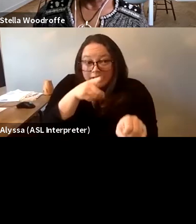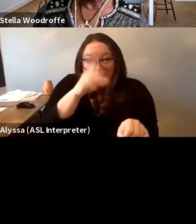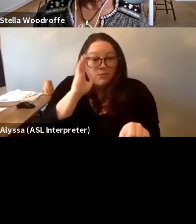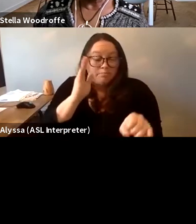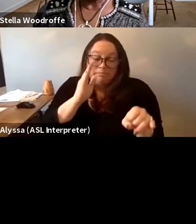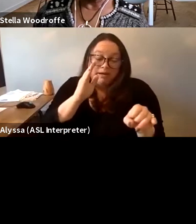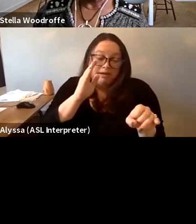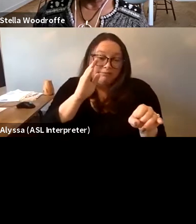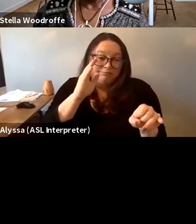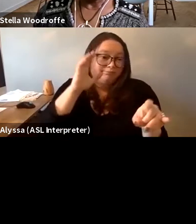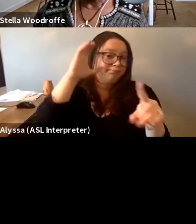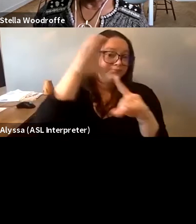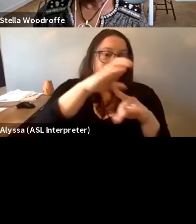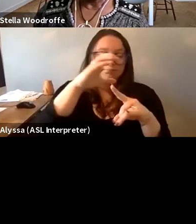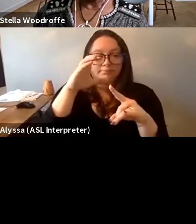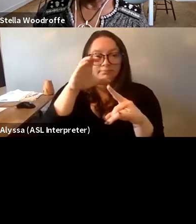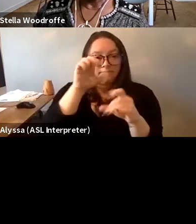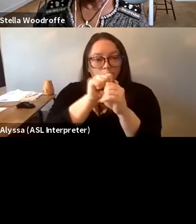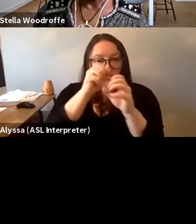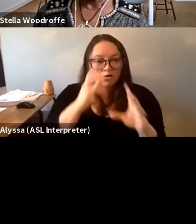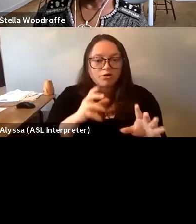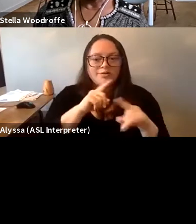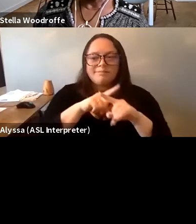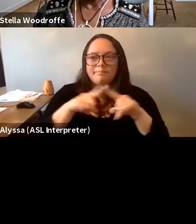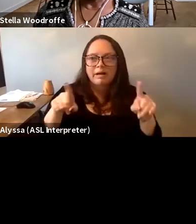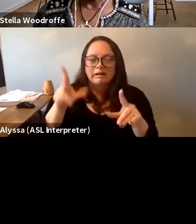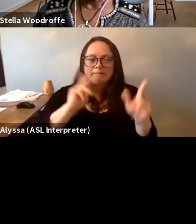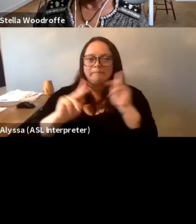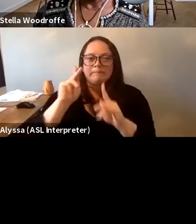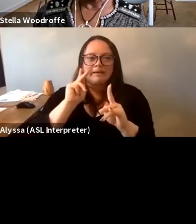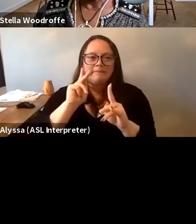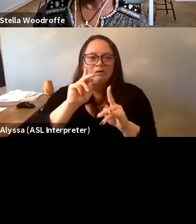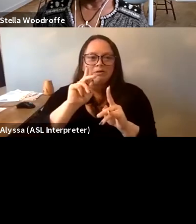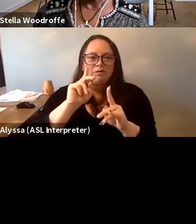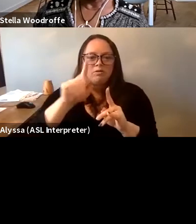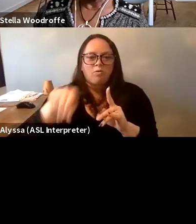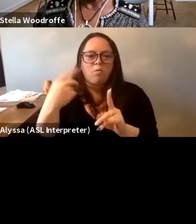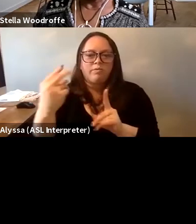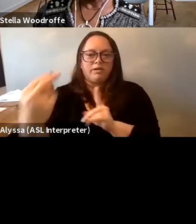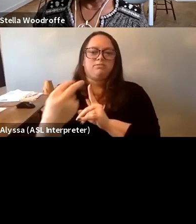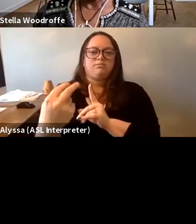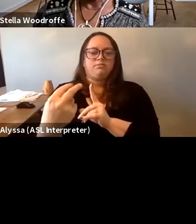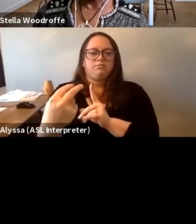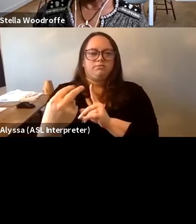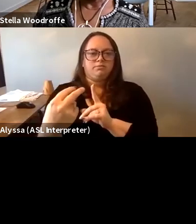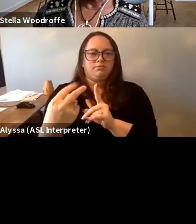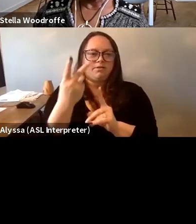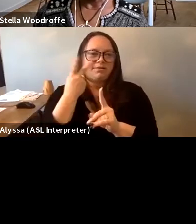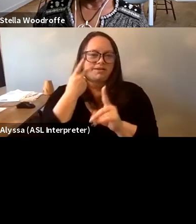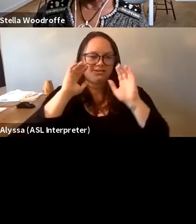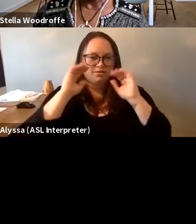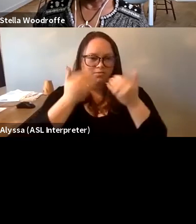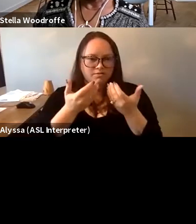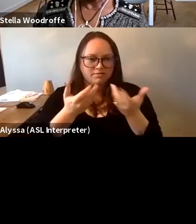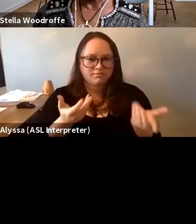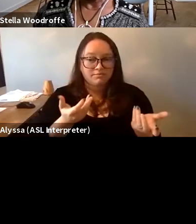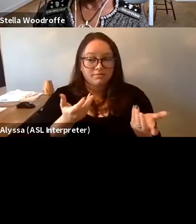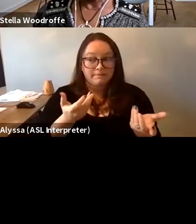part of you know, that he, it takes time. You know, even hear me, I mean, I'm having sure I'm trying, I'm struggling to